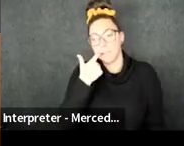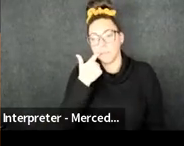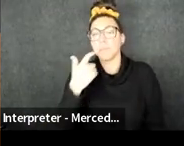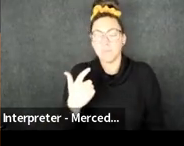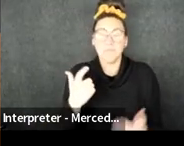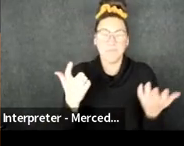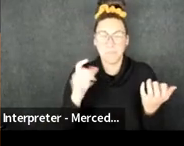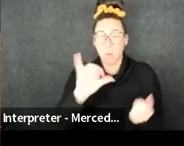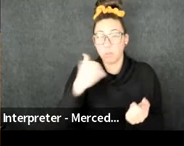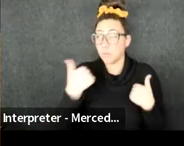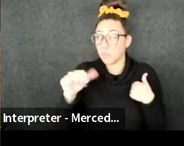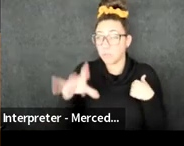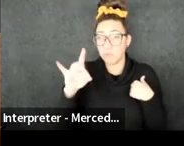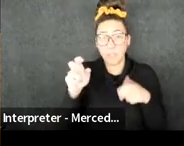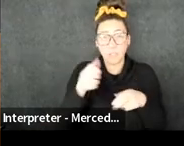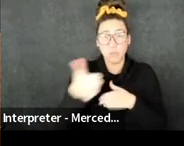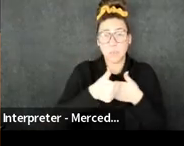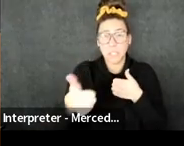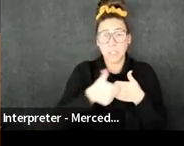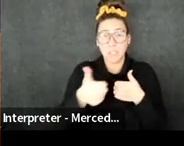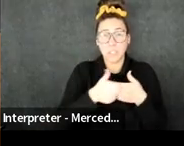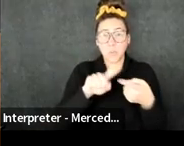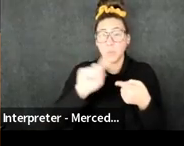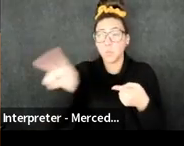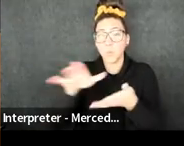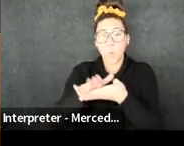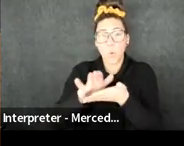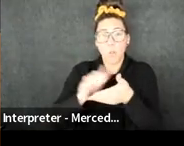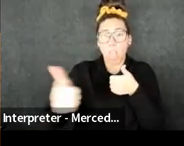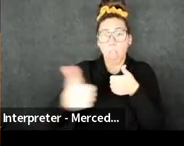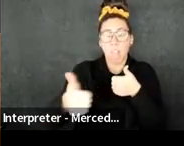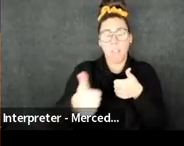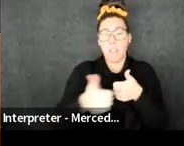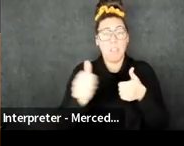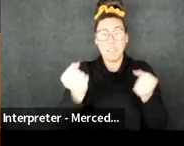transportation to get to or from school. And for a lot of people may not understand, like transportation